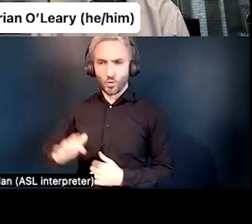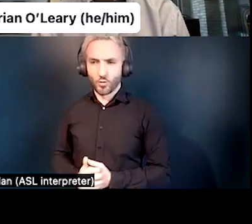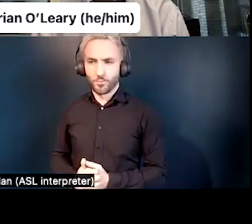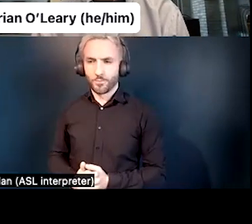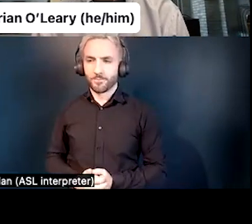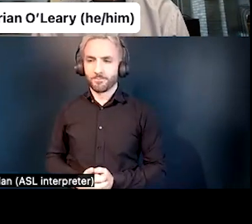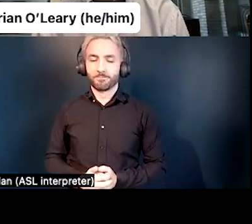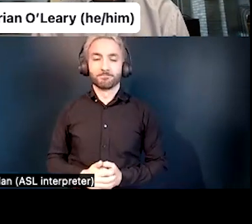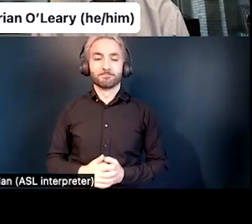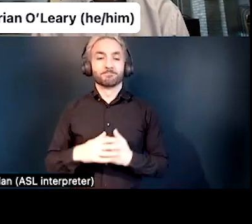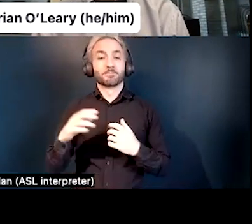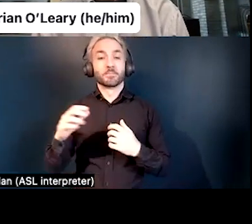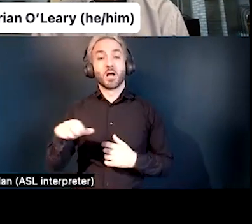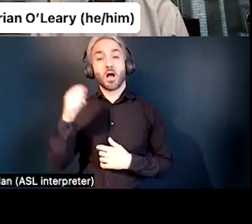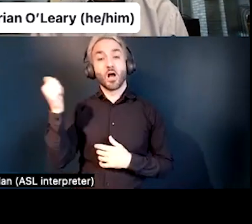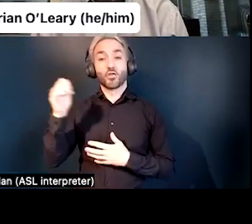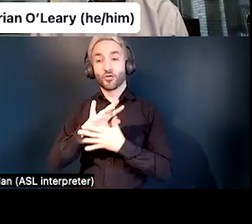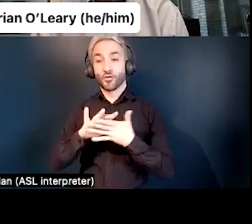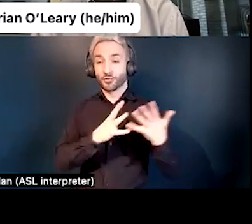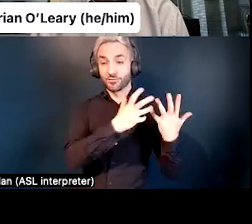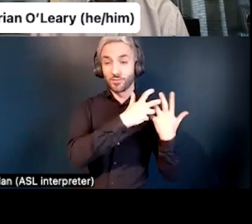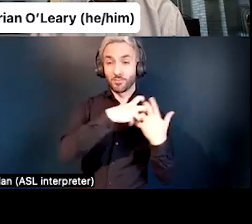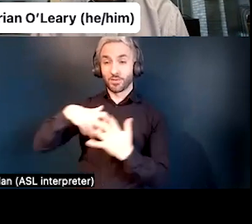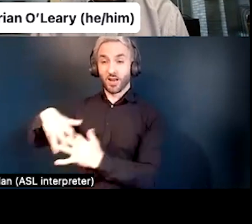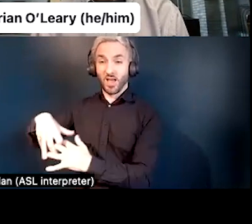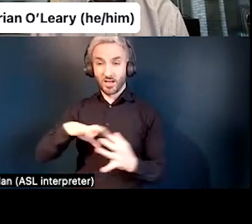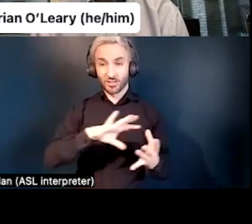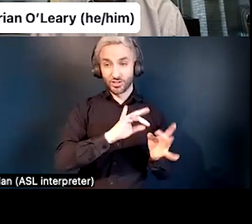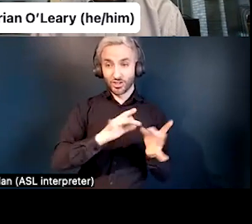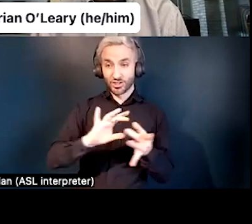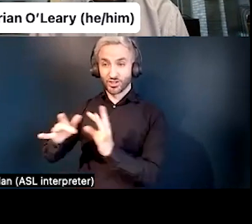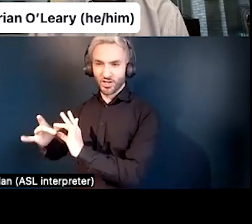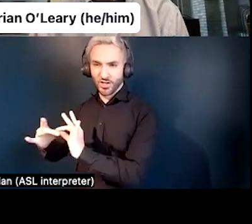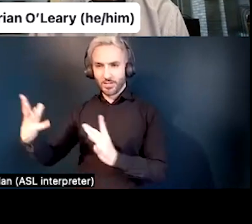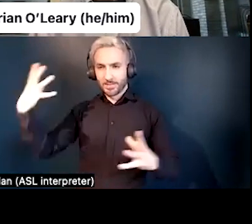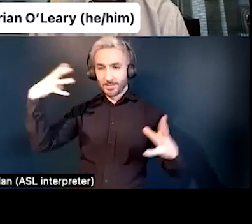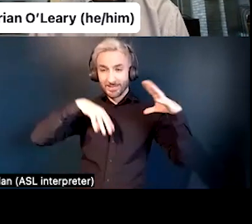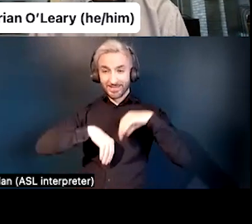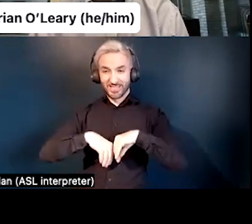other parts of the supply chain. We were going to work with BookNet to align approaches with...